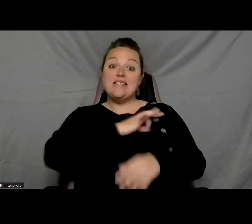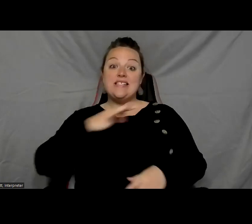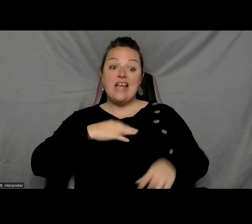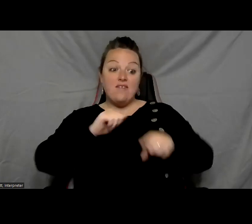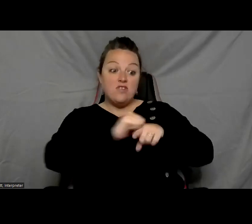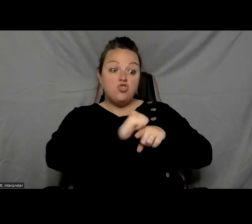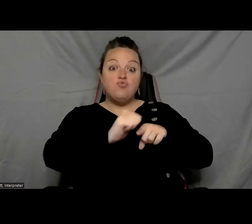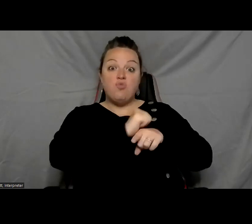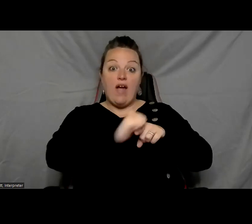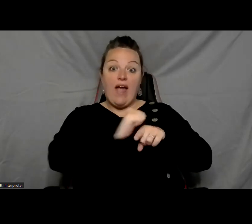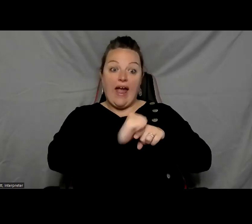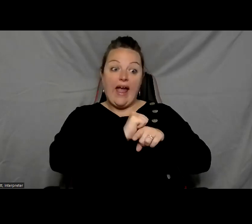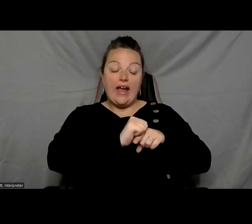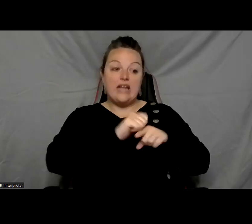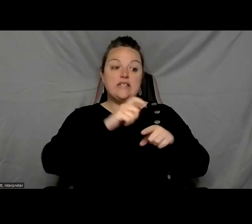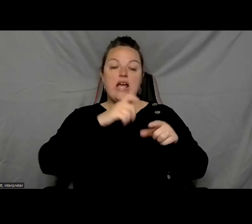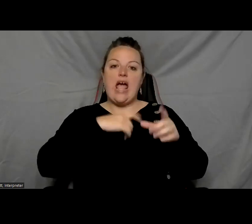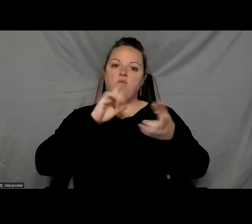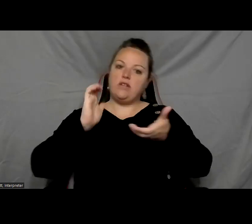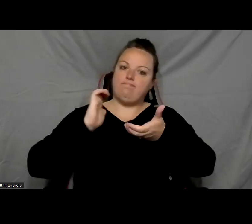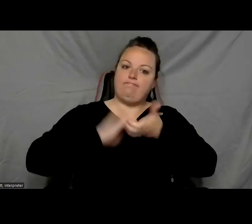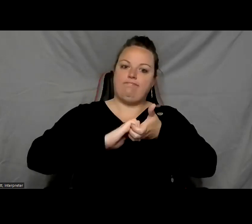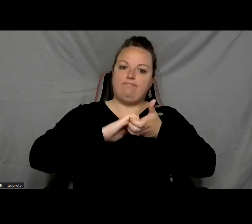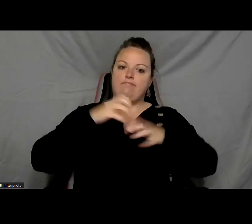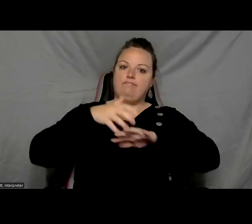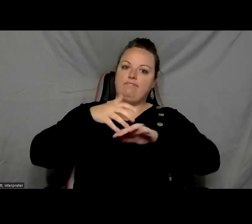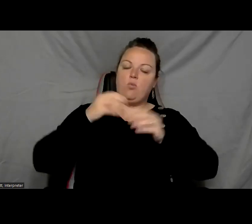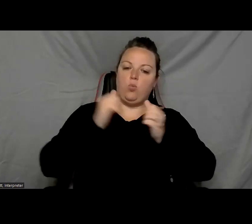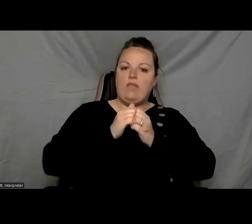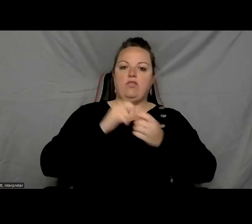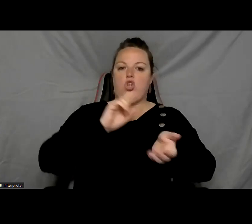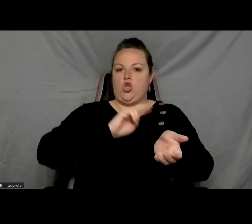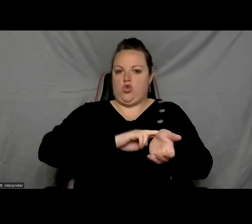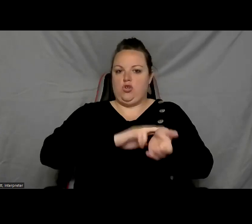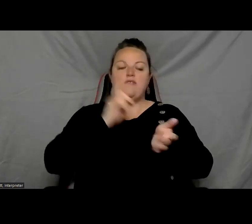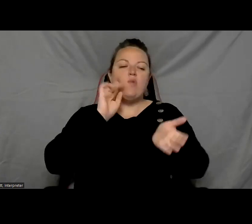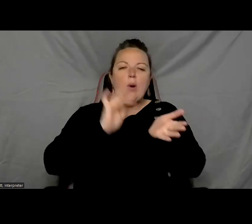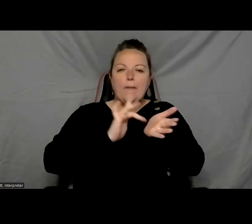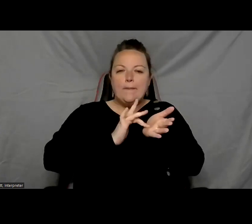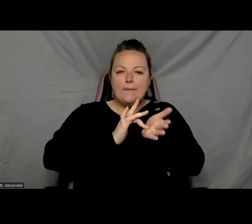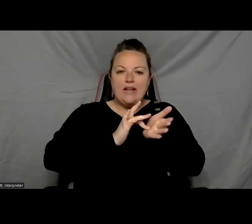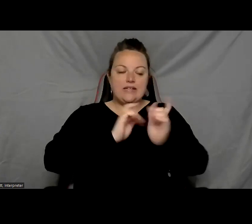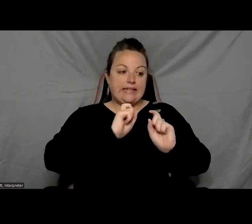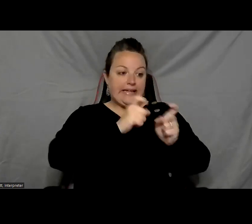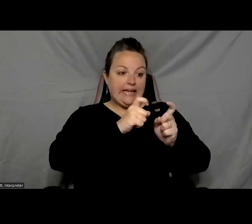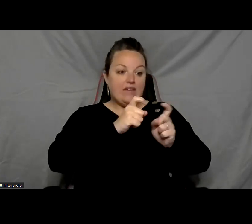nurse. Who delegates them to administer medications under that nurse's license. They are also